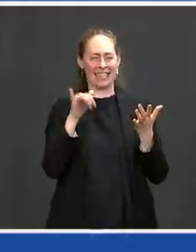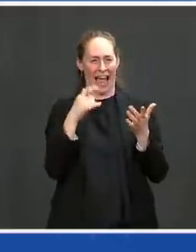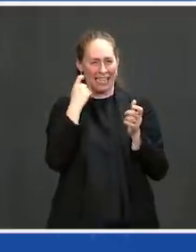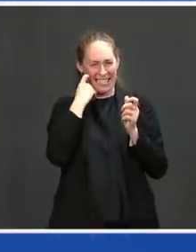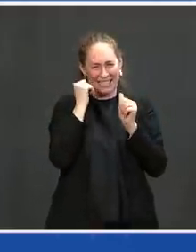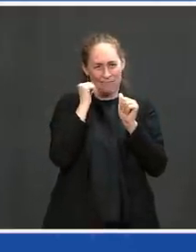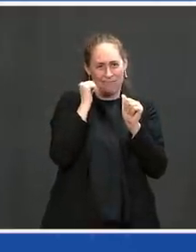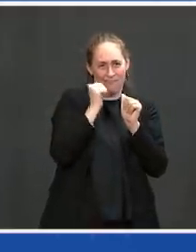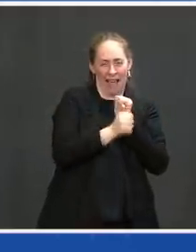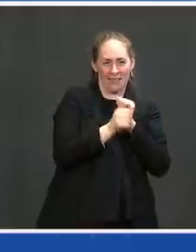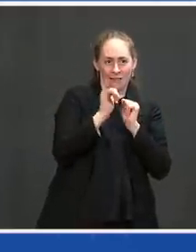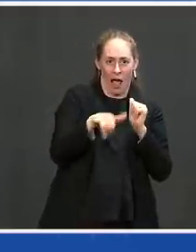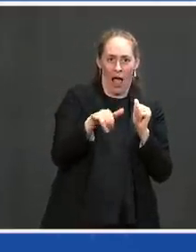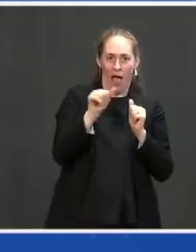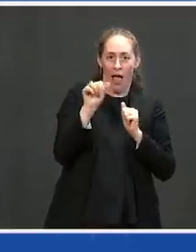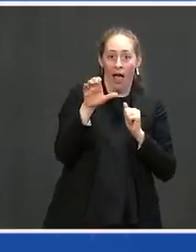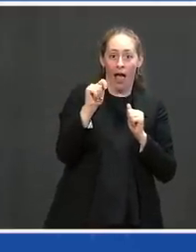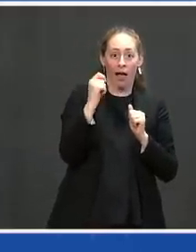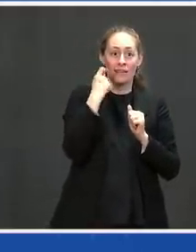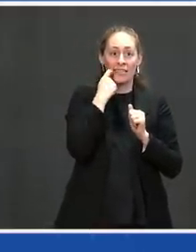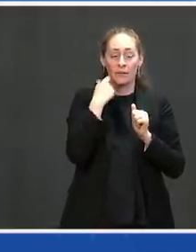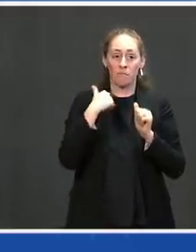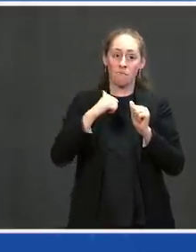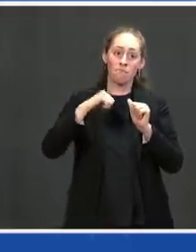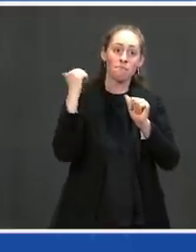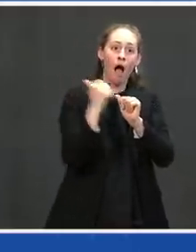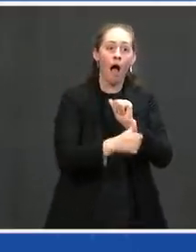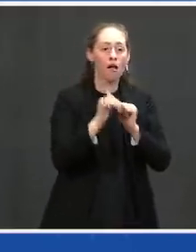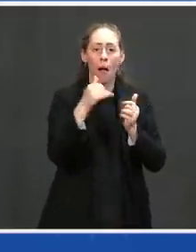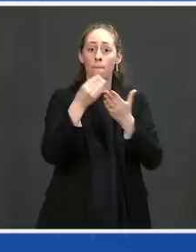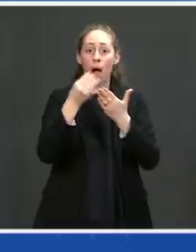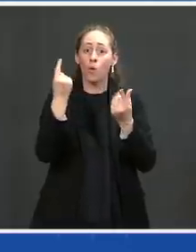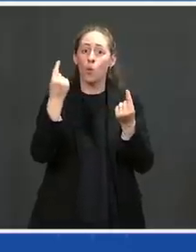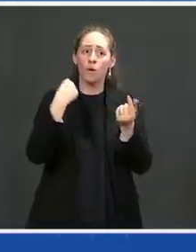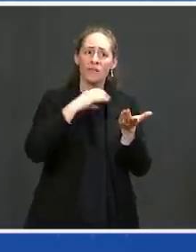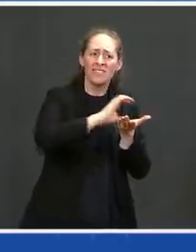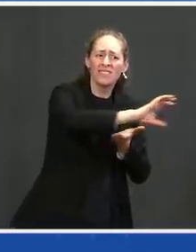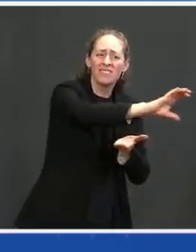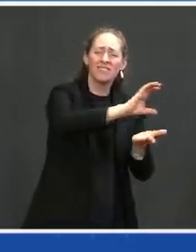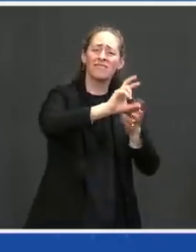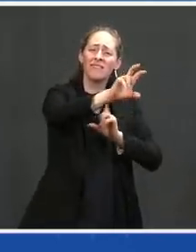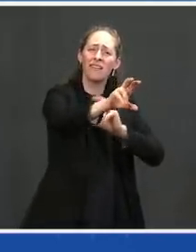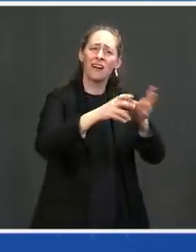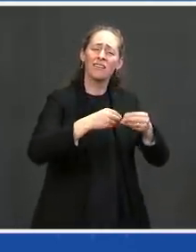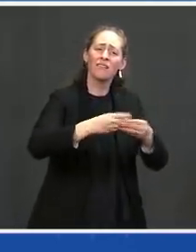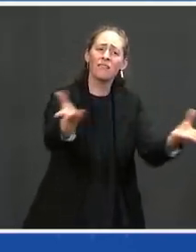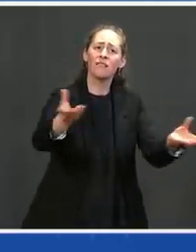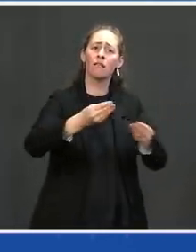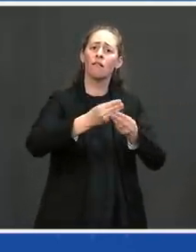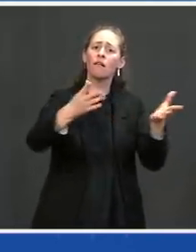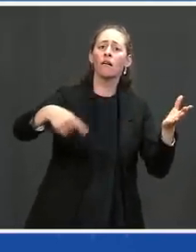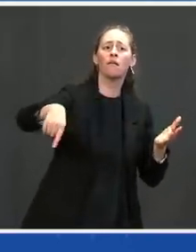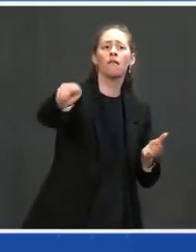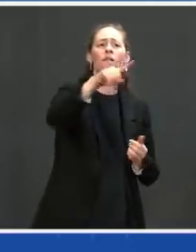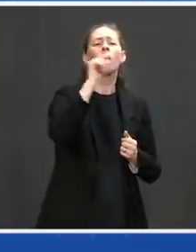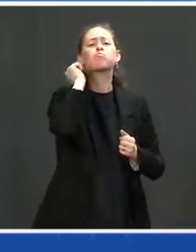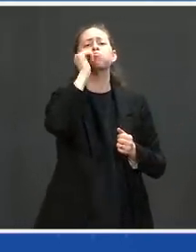which puts money in people's pockets -- ordinary people. Did you hear them complain when they passed close to a $2 trillion